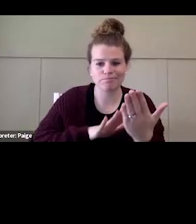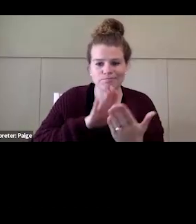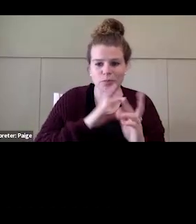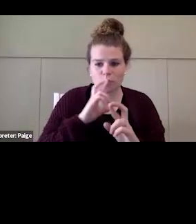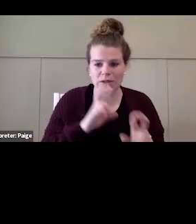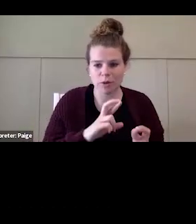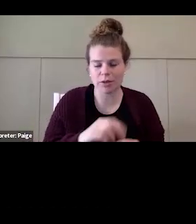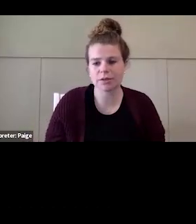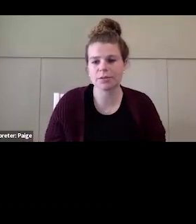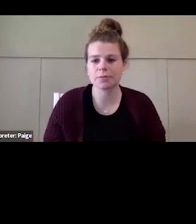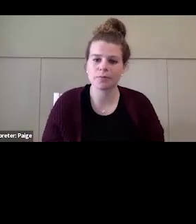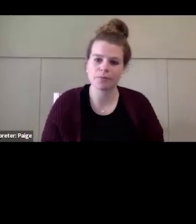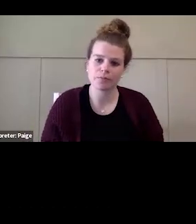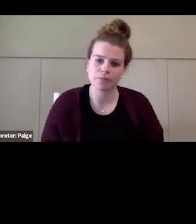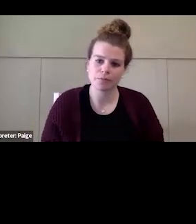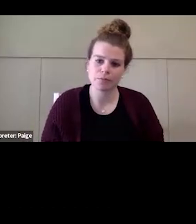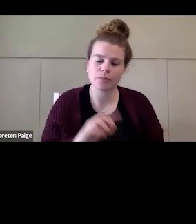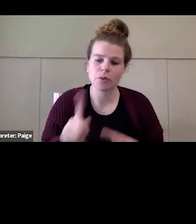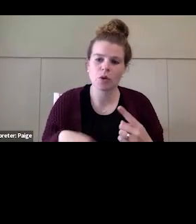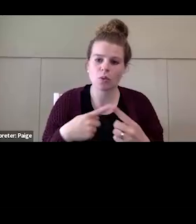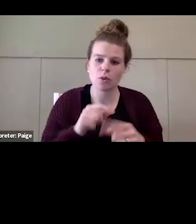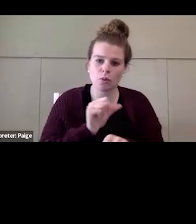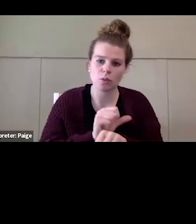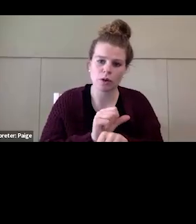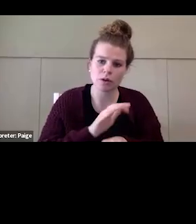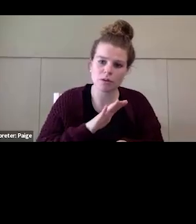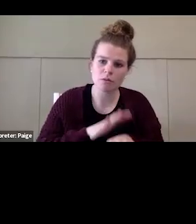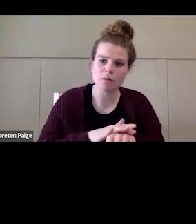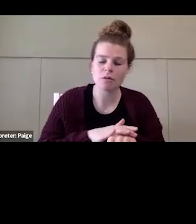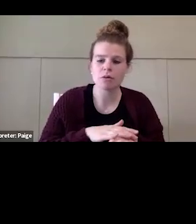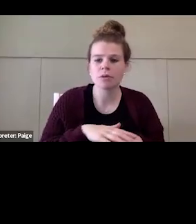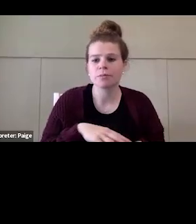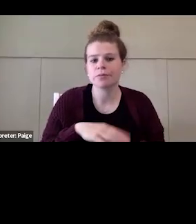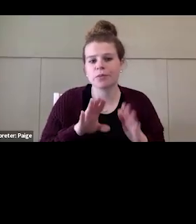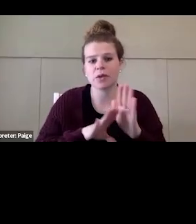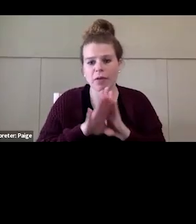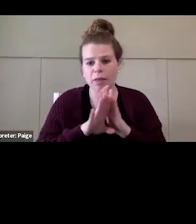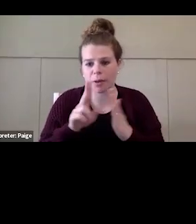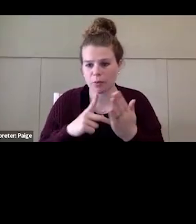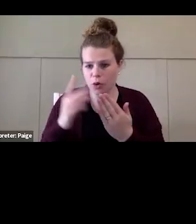So when we were working on and developing the program initially,